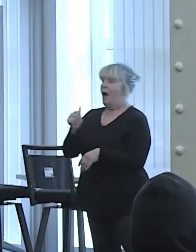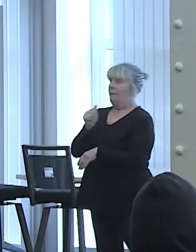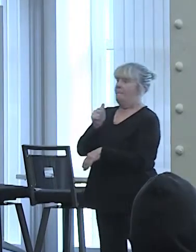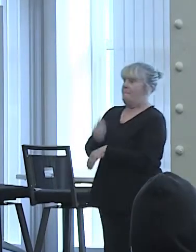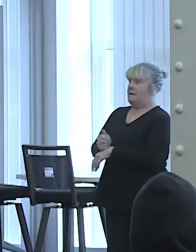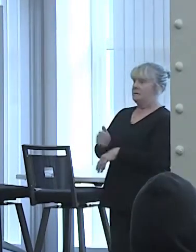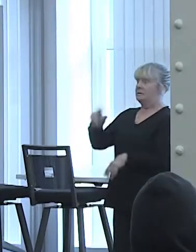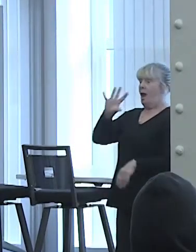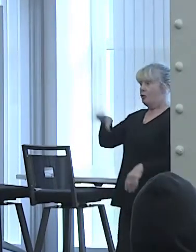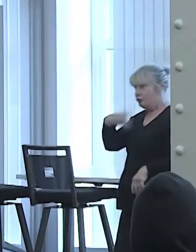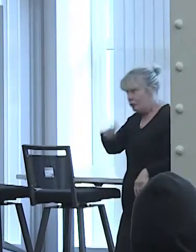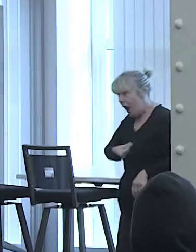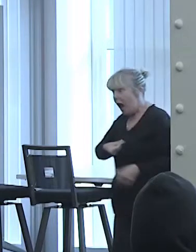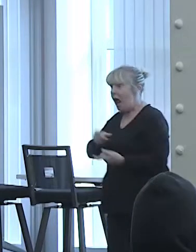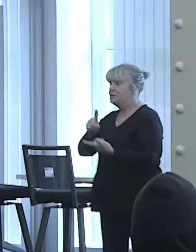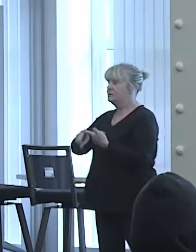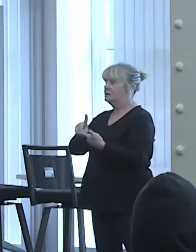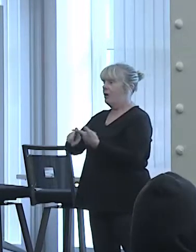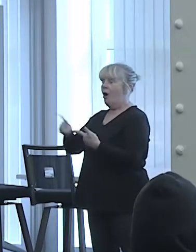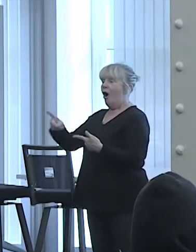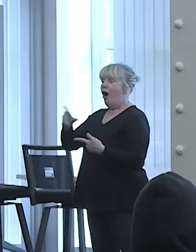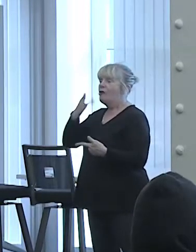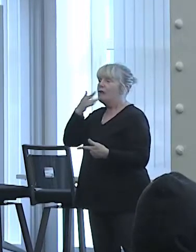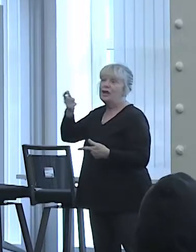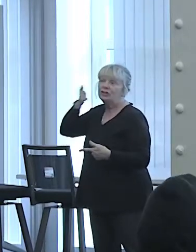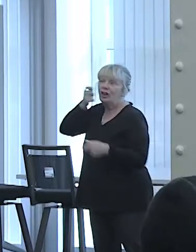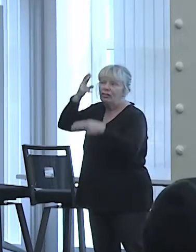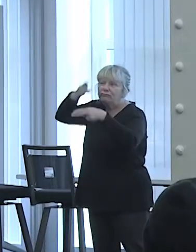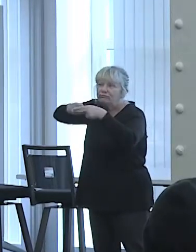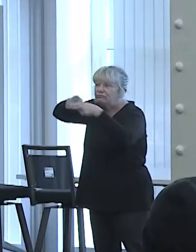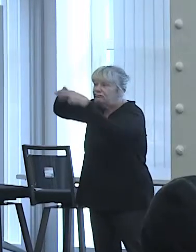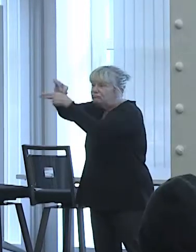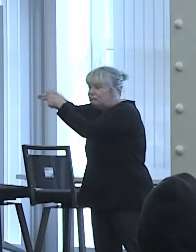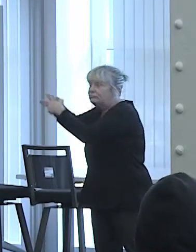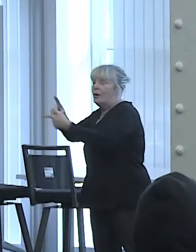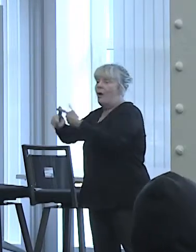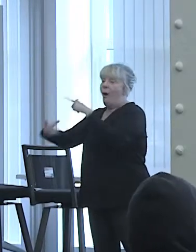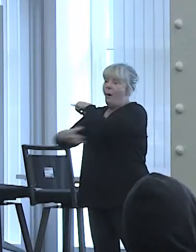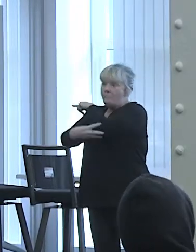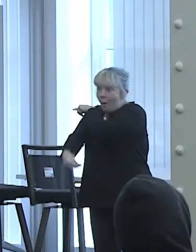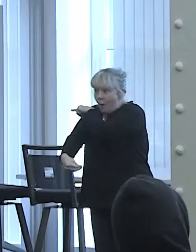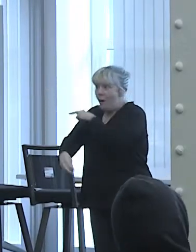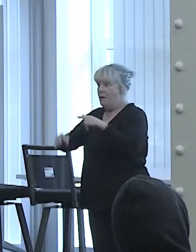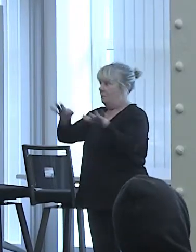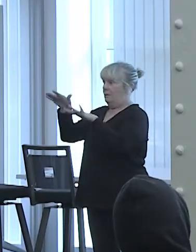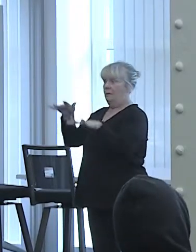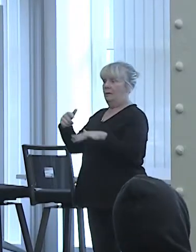or on the basis of being racialized, on the basis of being poor, that we are unworthy of life.